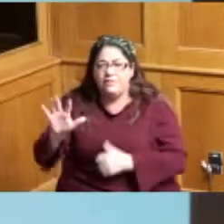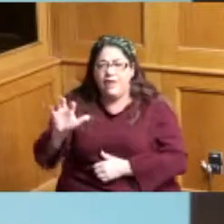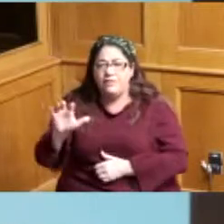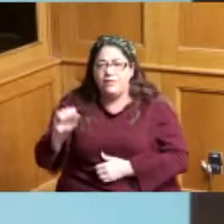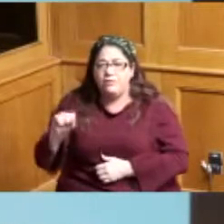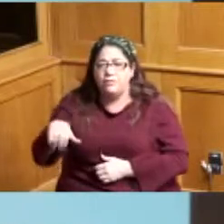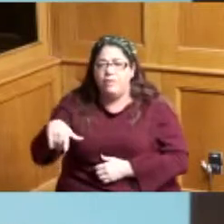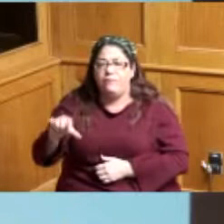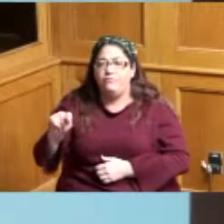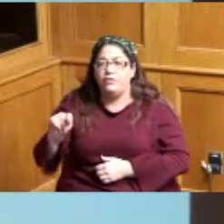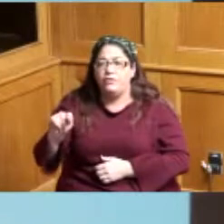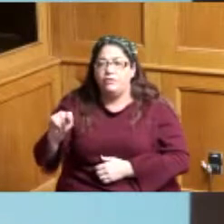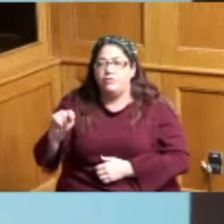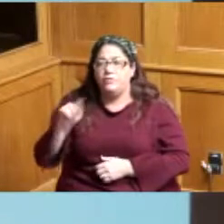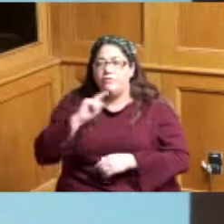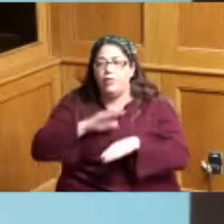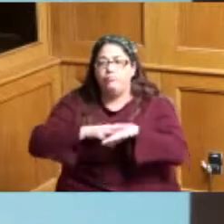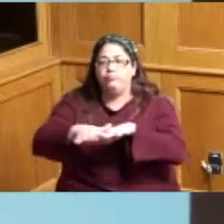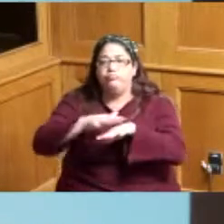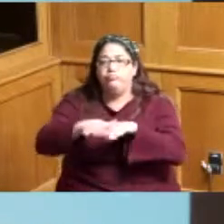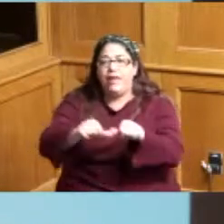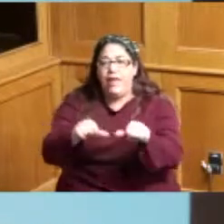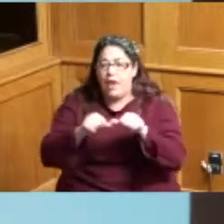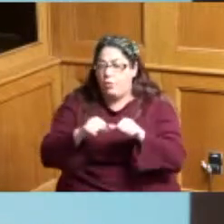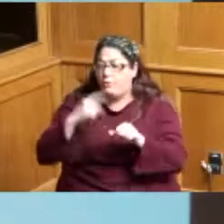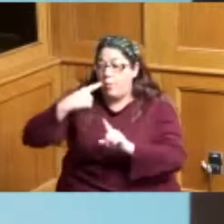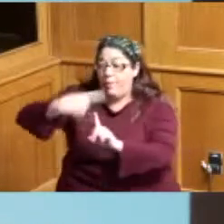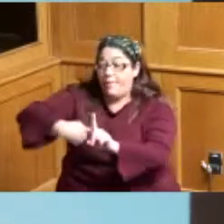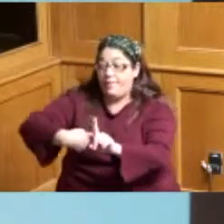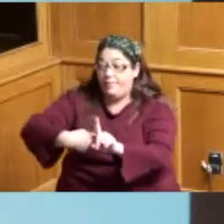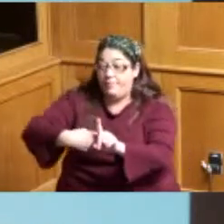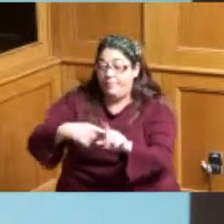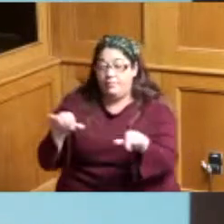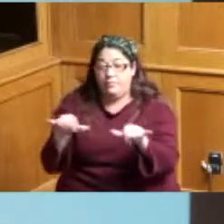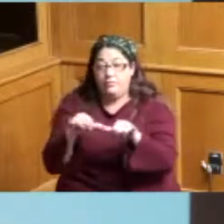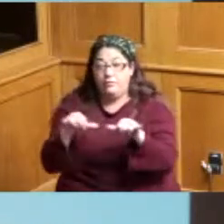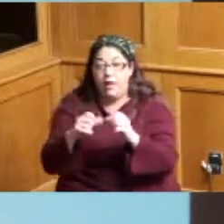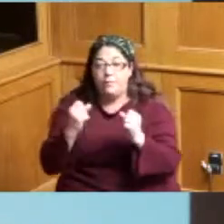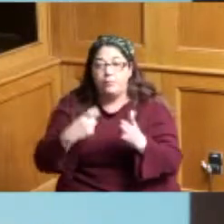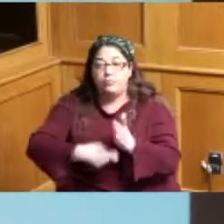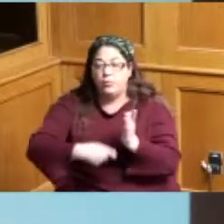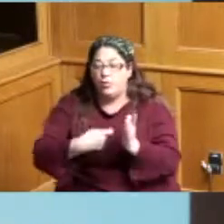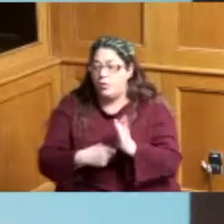of impervious area per month and that rate from based on our analysis we are projecting that to be